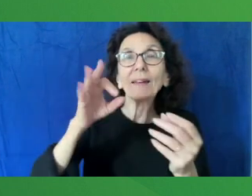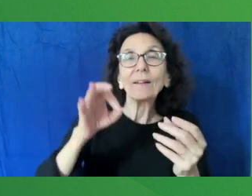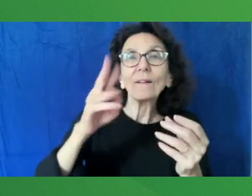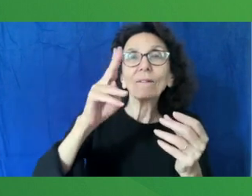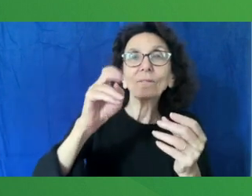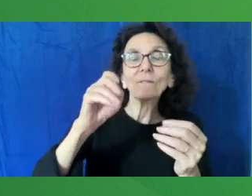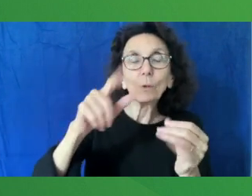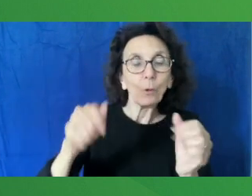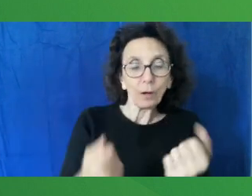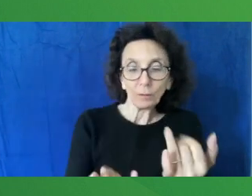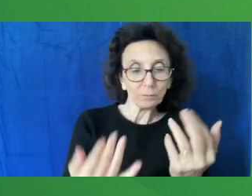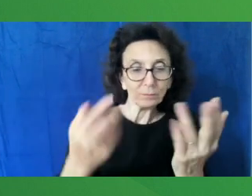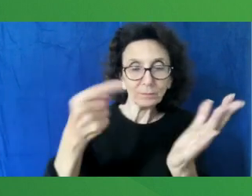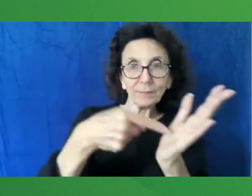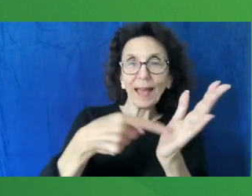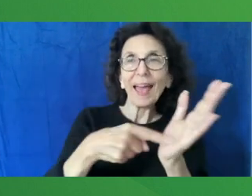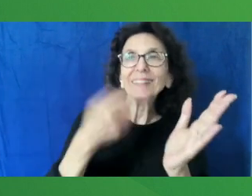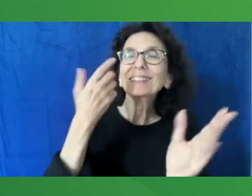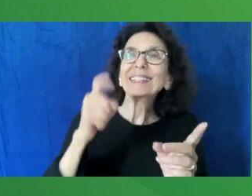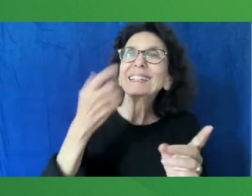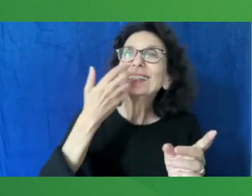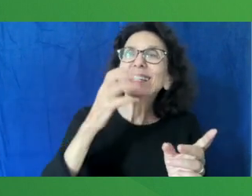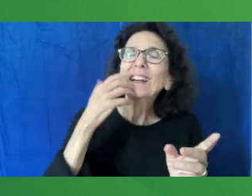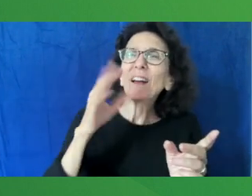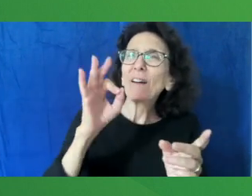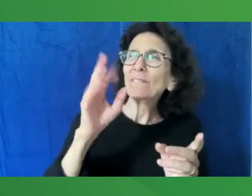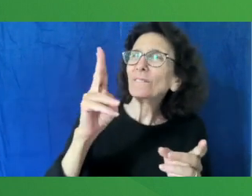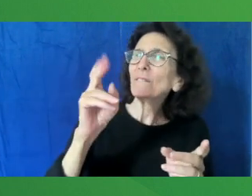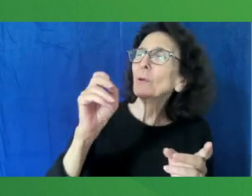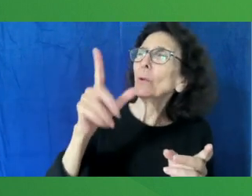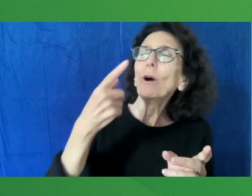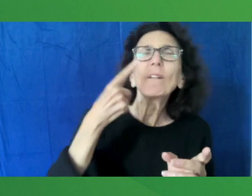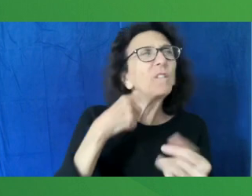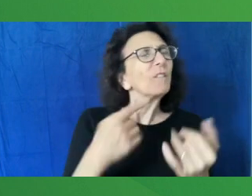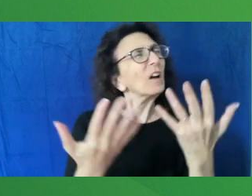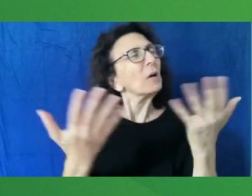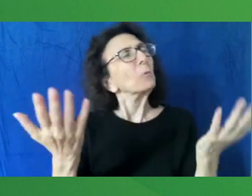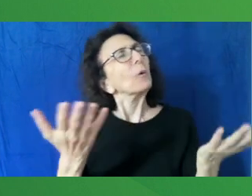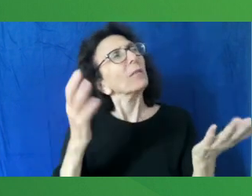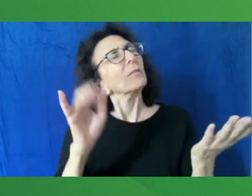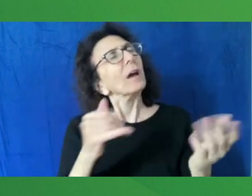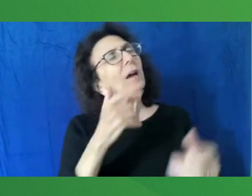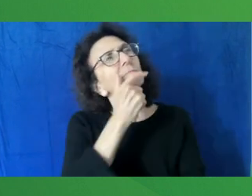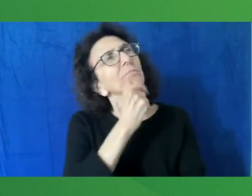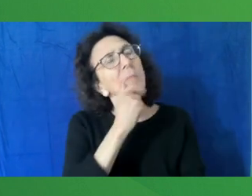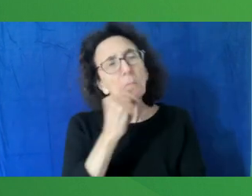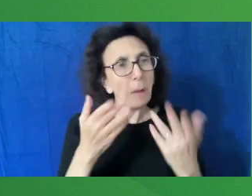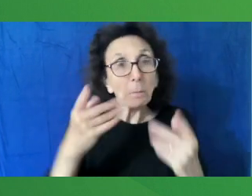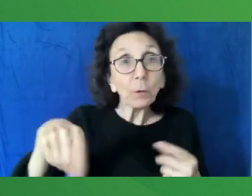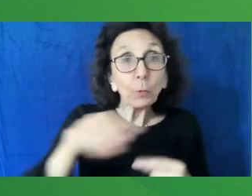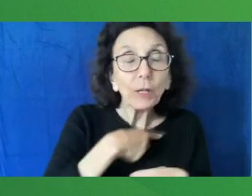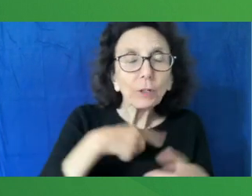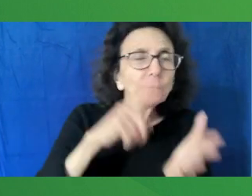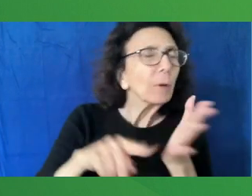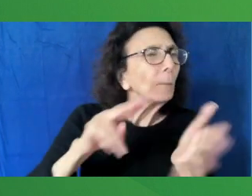So I wonder what fuel is. Maybe we can investigate fuel some more.